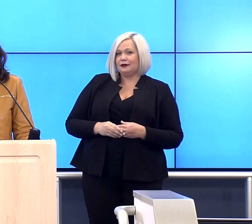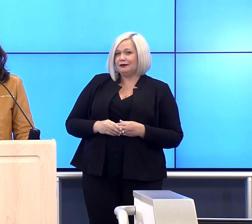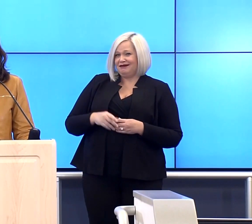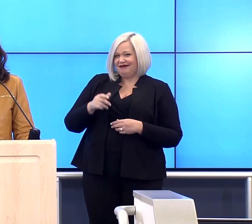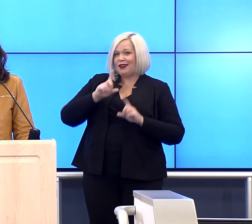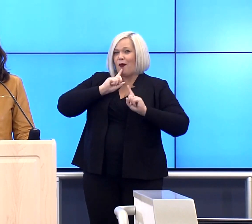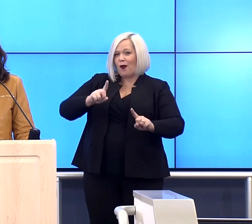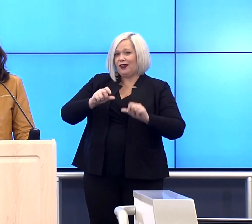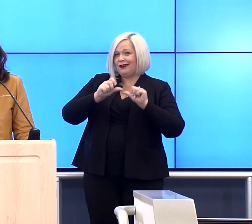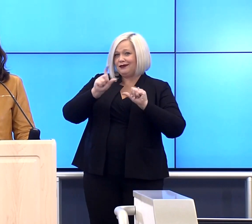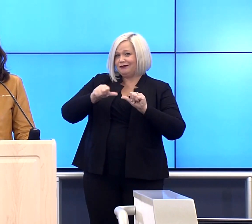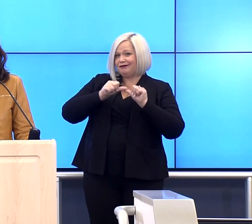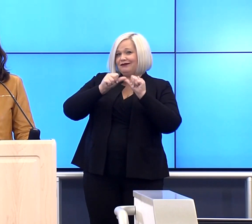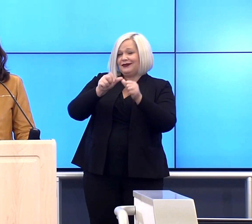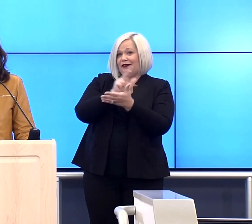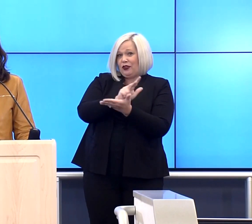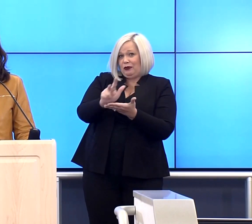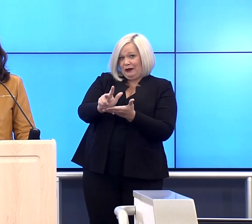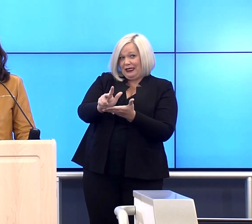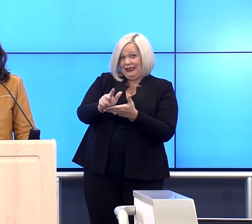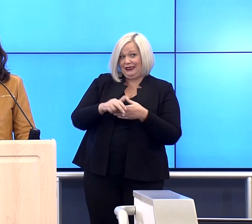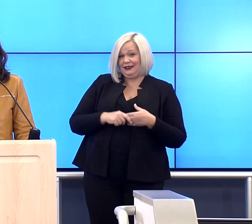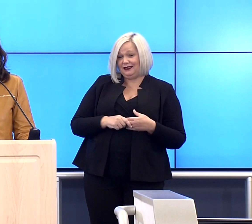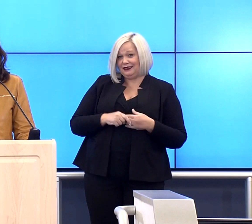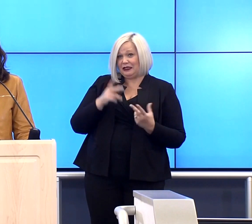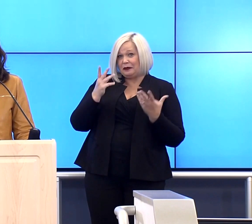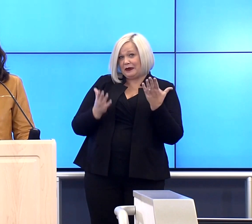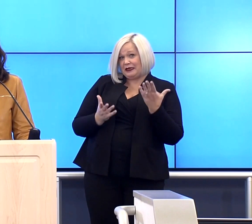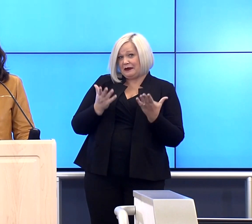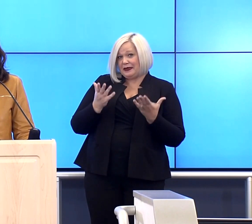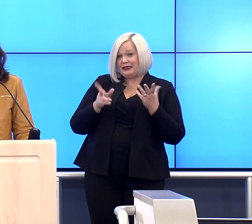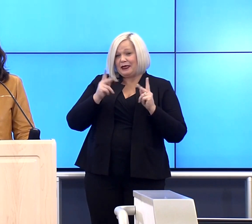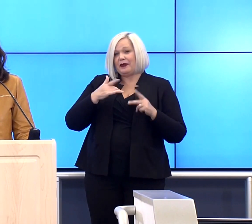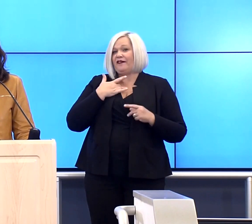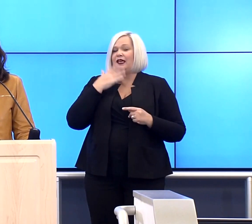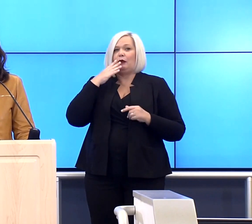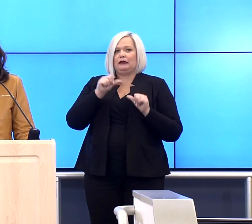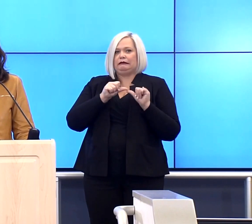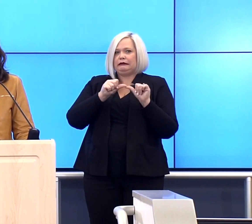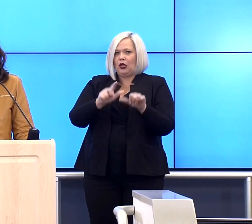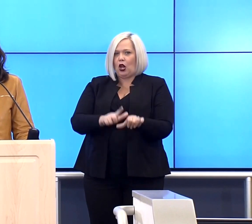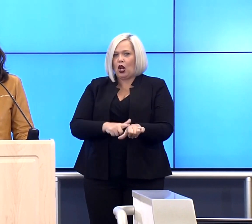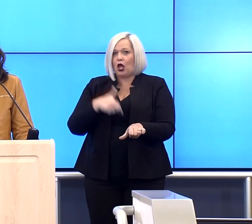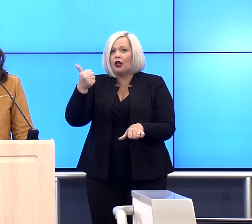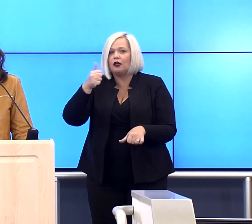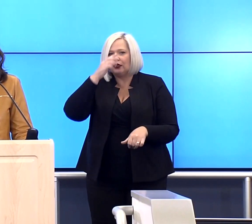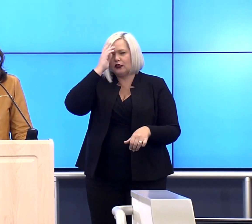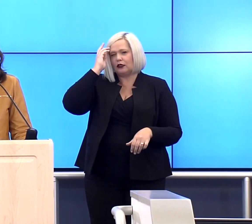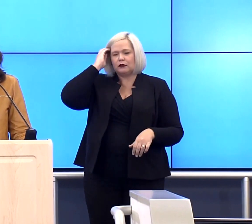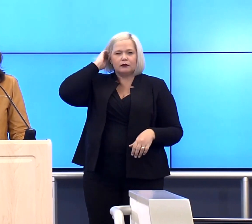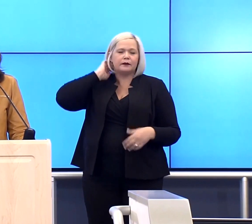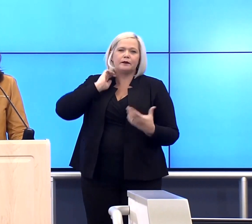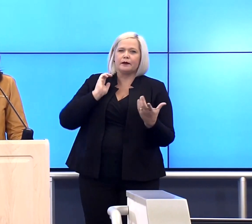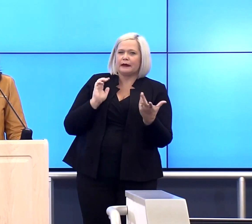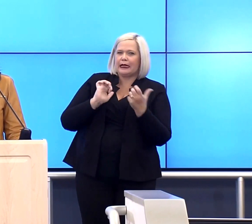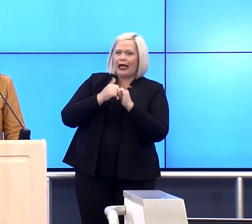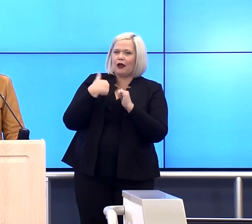10. >> HELLO MADAM GOVERNOR. HELLO MADAM GOVERNOR. IT’S SET FOR THREE WEEKS. IT’S SET FOR THREE WEEKS. A LOT OF PEOPLE WOULD EXPECT IT A LOT OF PEOPLE WOULD EXPECT IT MIGHT BE PUSHED PAST THAT.